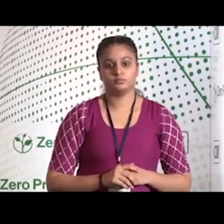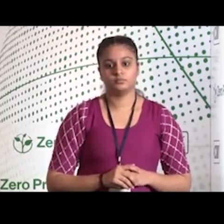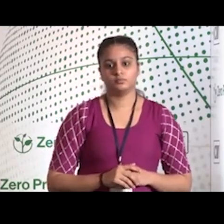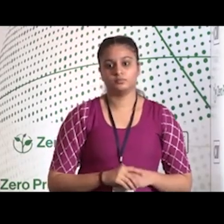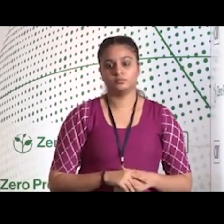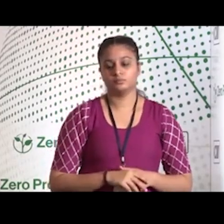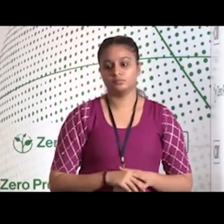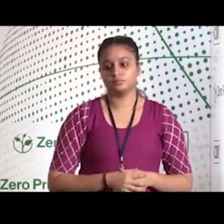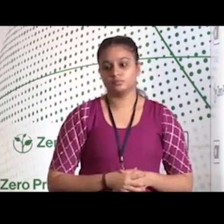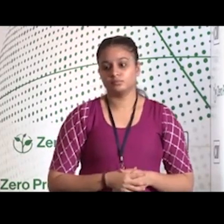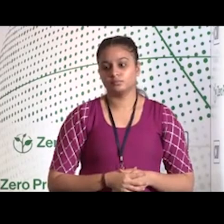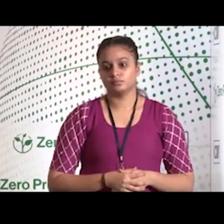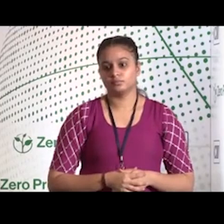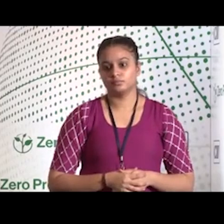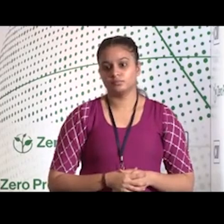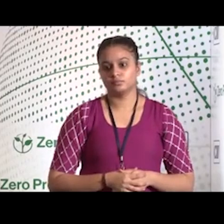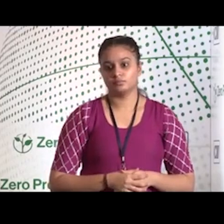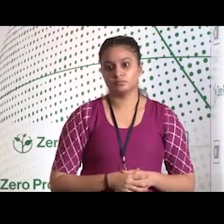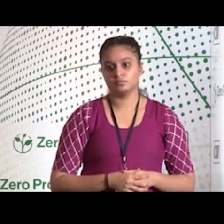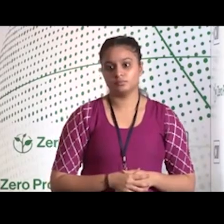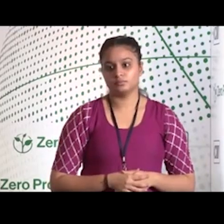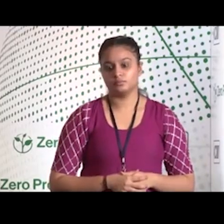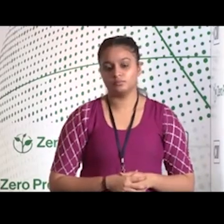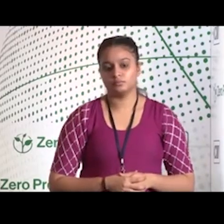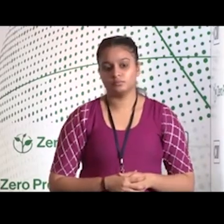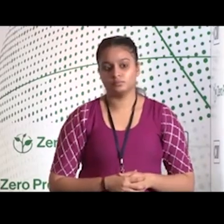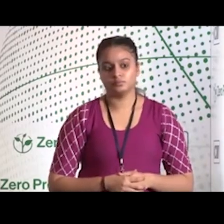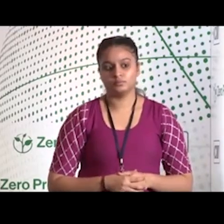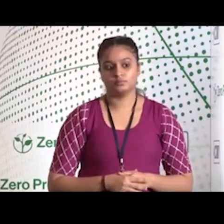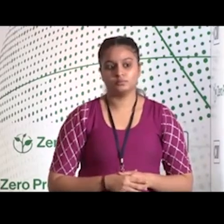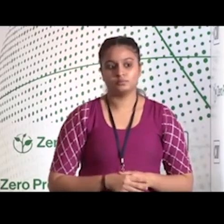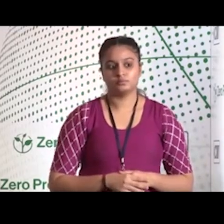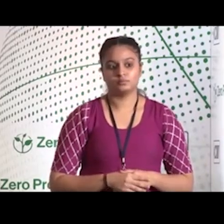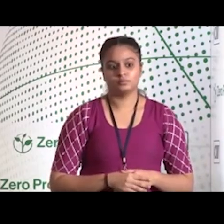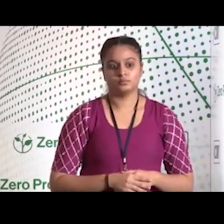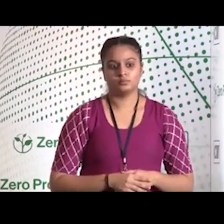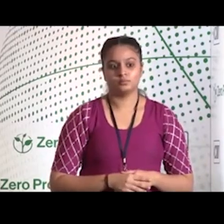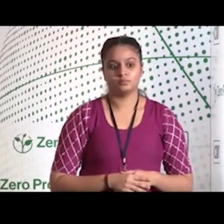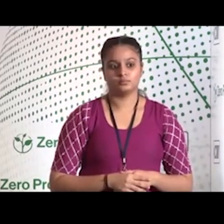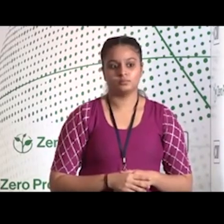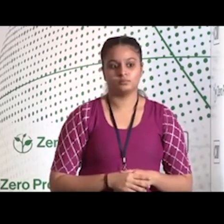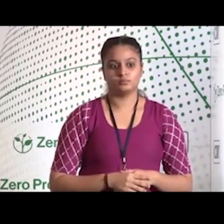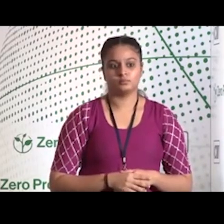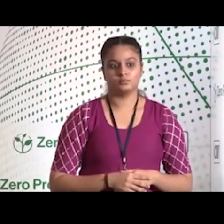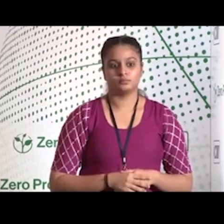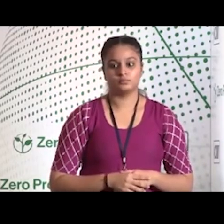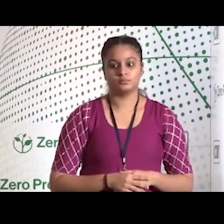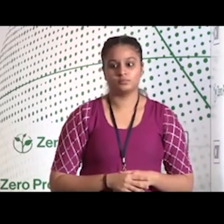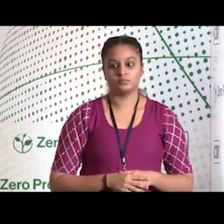So she left that detail out. But essentially she'd what? This was not something that she wanted to do.